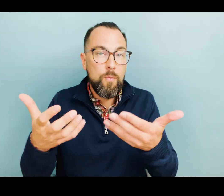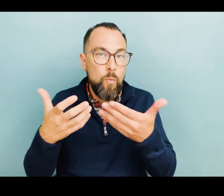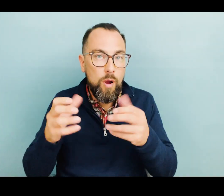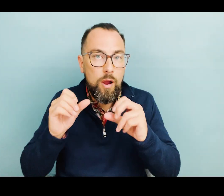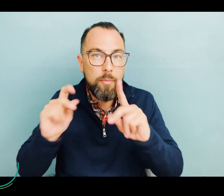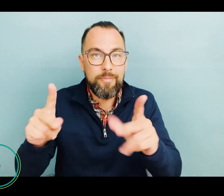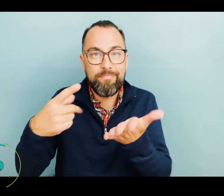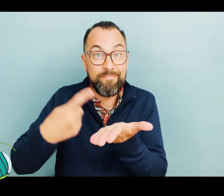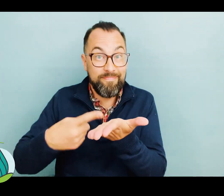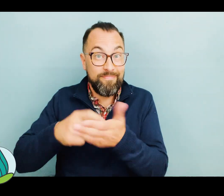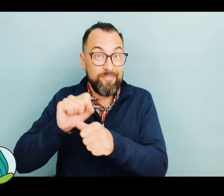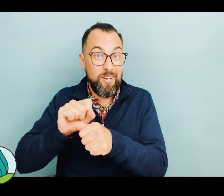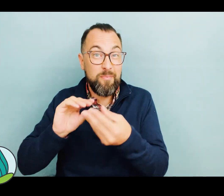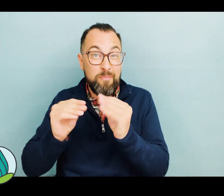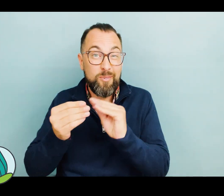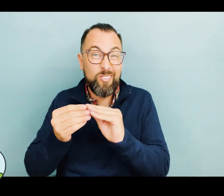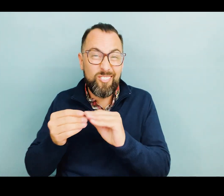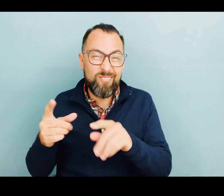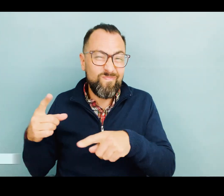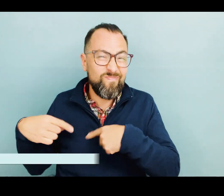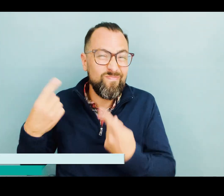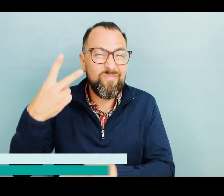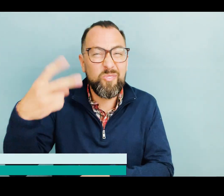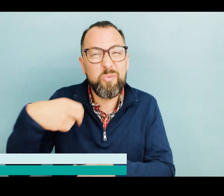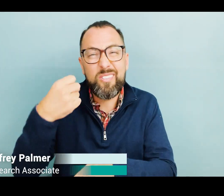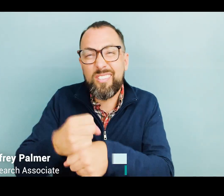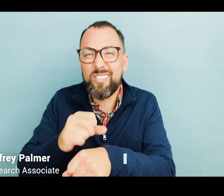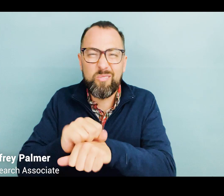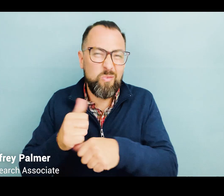I’d like to take the opportunity to discuss employment statistics.